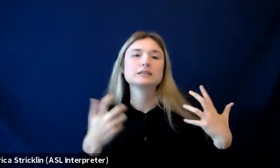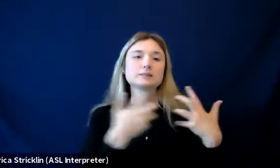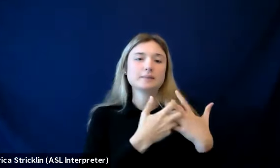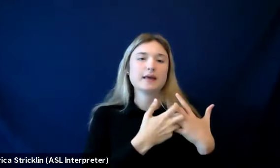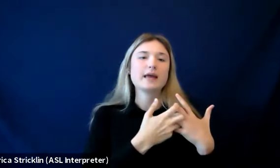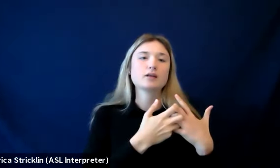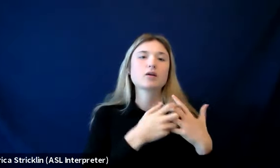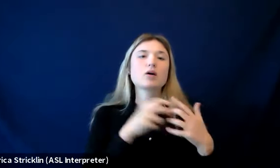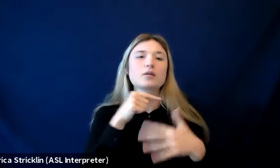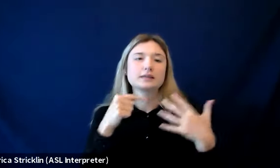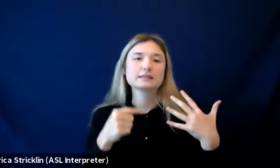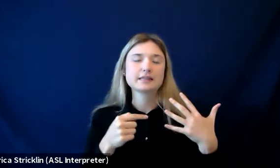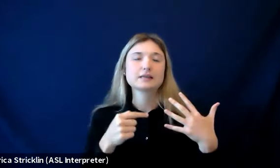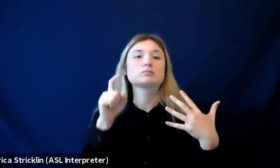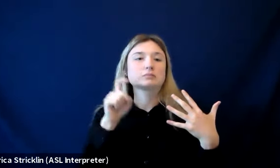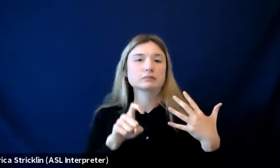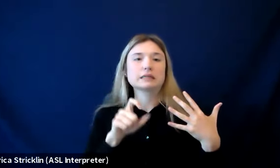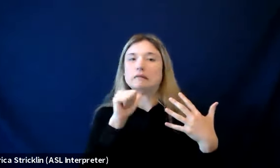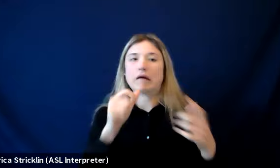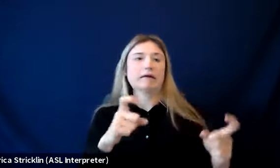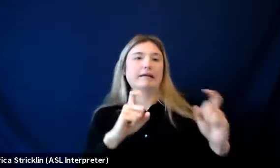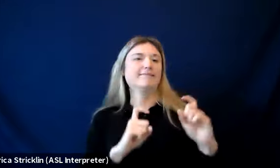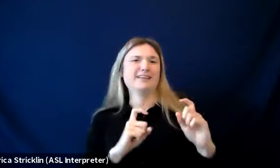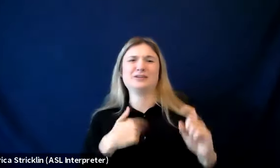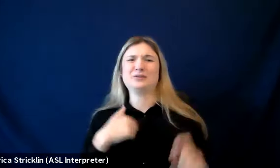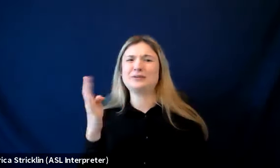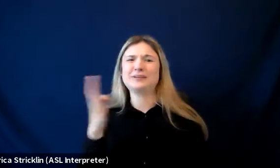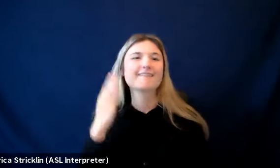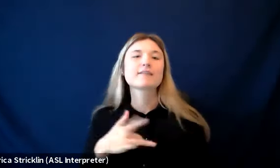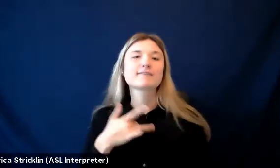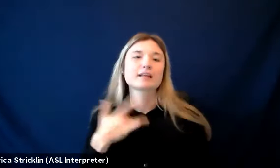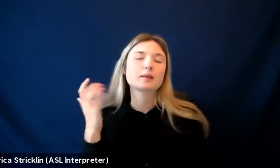things given to you. I mean, how are you ever going to feel empowered. Right.